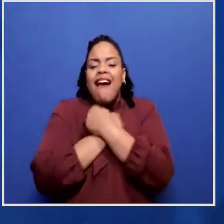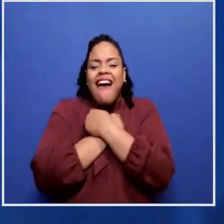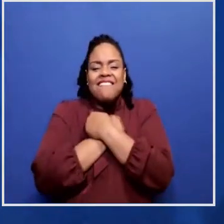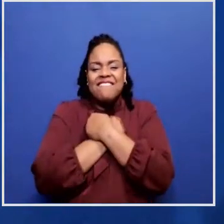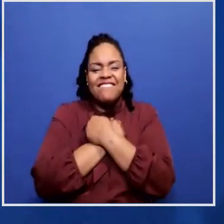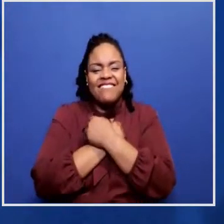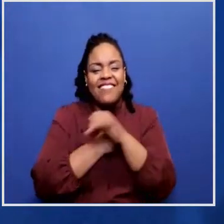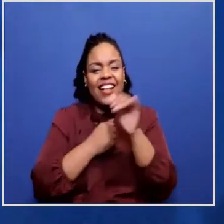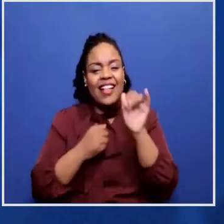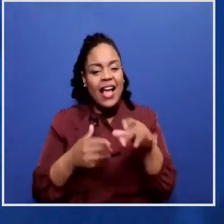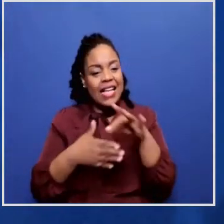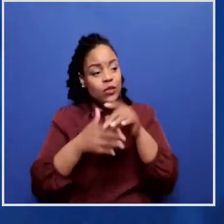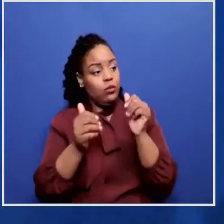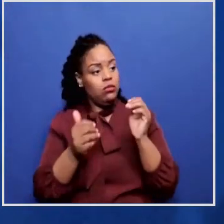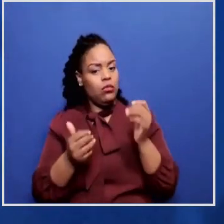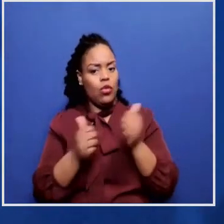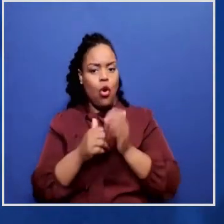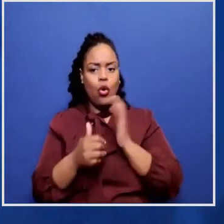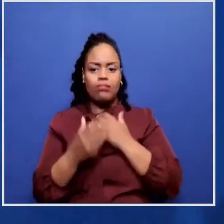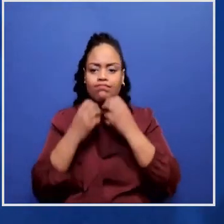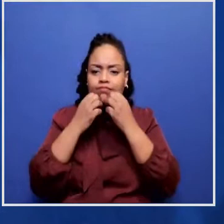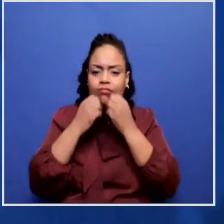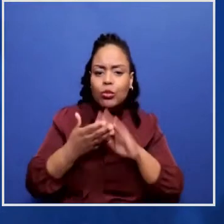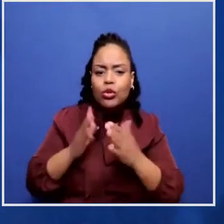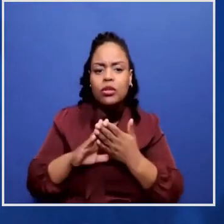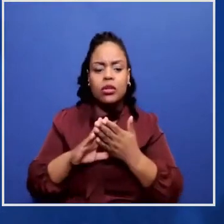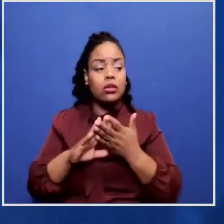IN THE BELOVED COMMUNITY, CARING AND COMPASSION DRIVE POLITICAL POLICIES. OUR POLICIES, PRACTICES, AND LANGUAGES ARE INFUSED WITH UNCONDITIONAL LOVE.